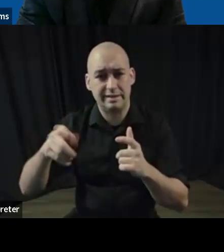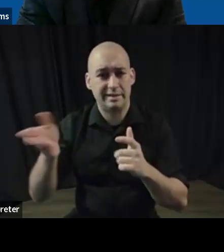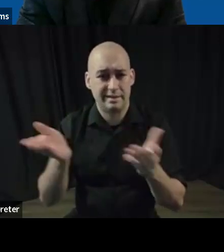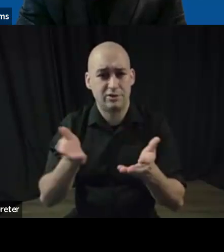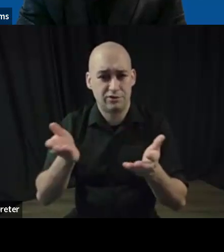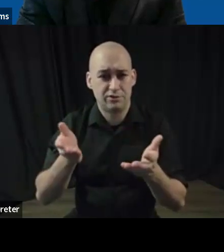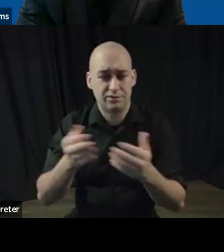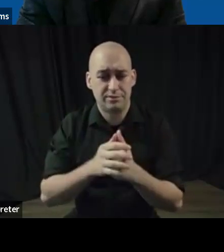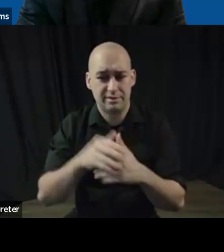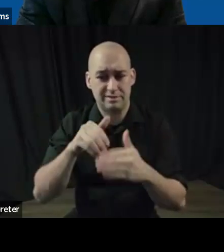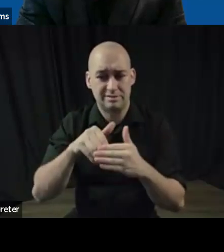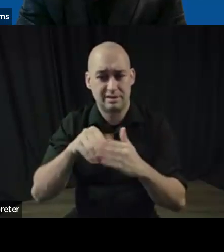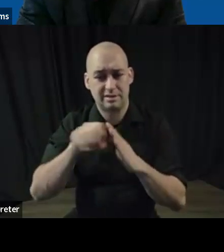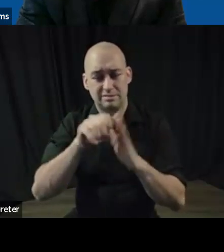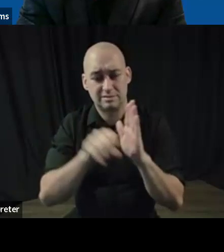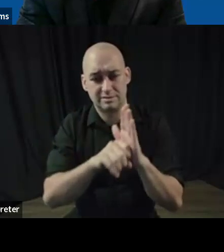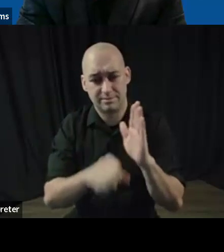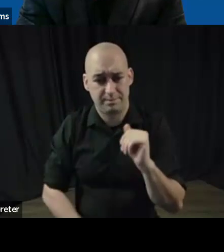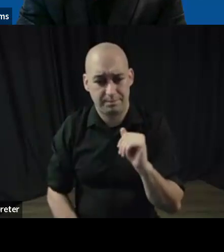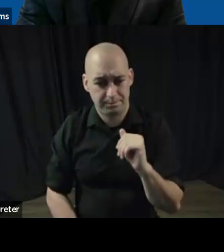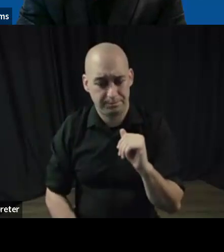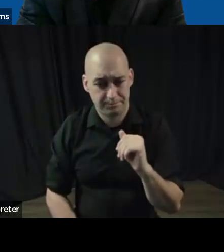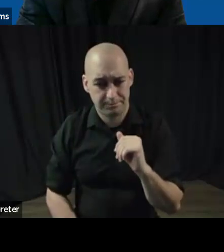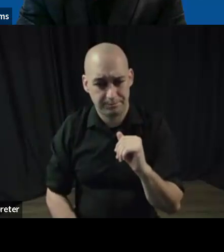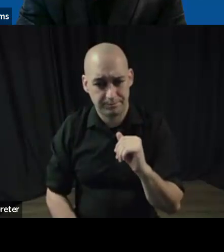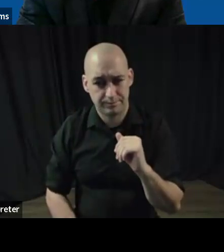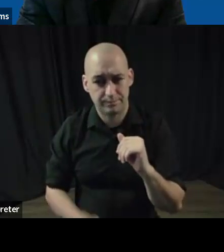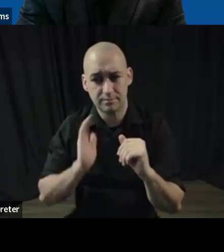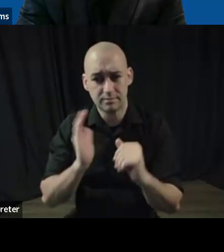the State, and that we're happy with the funding we've received,